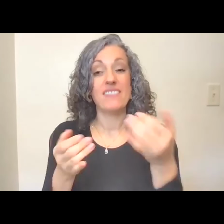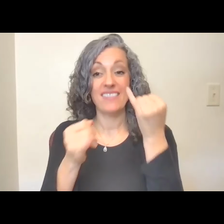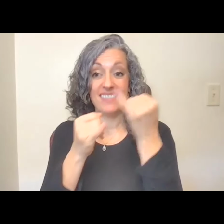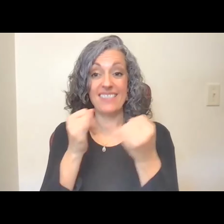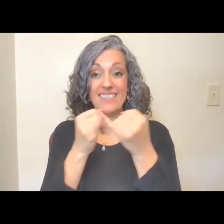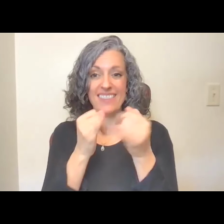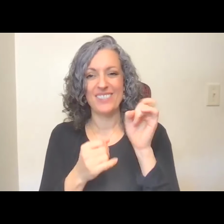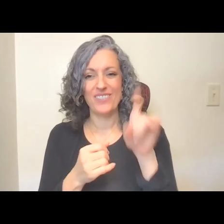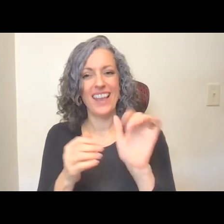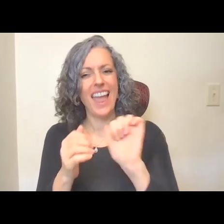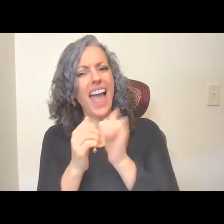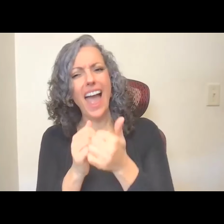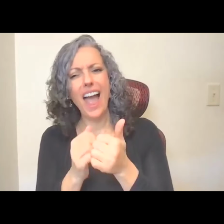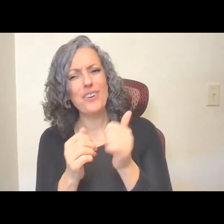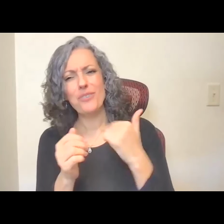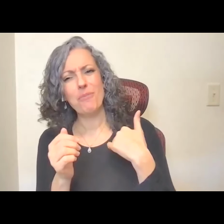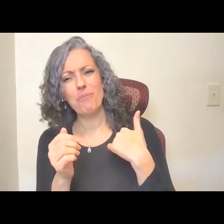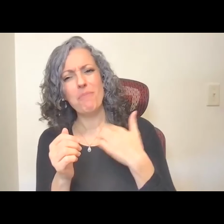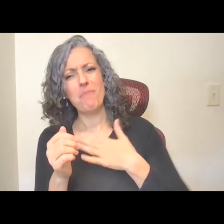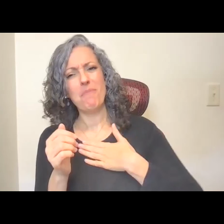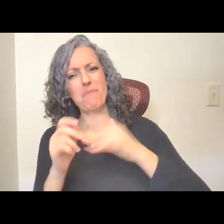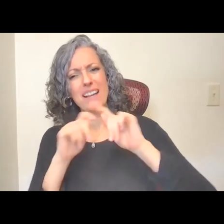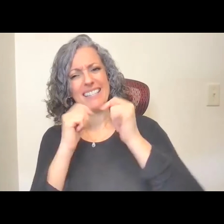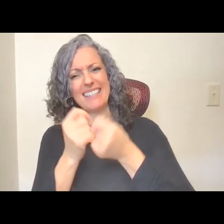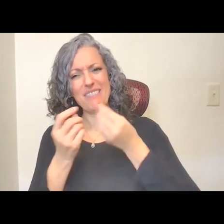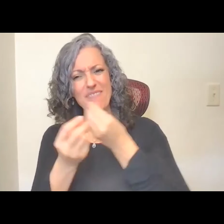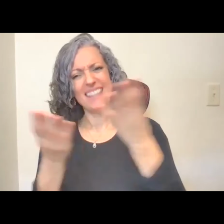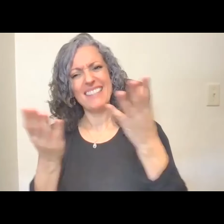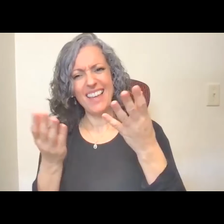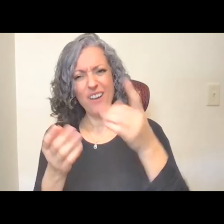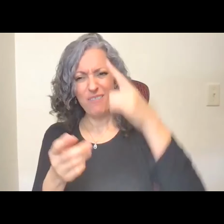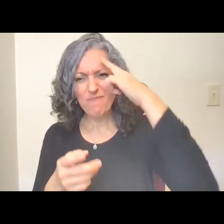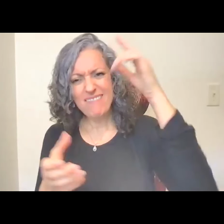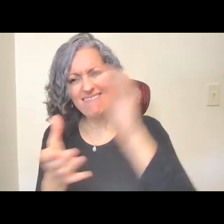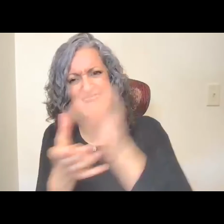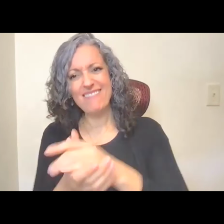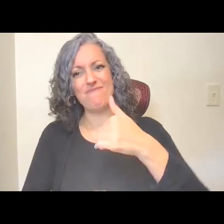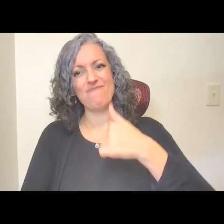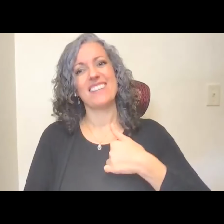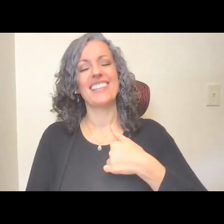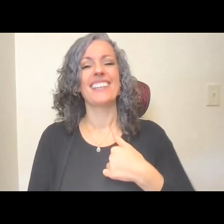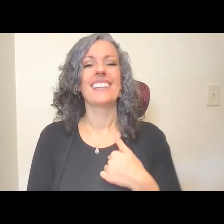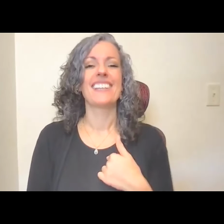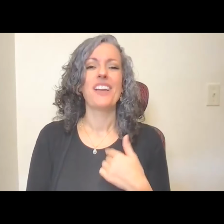I convince my team?" Like, why should we invest time in such things? Like, what are the benefits